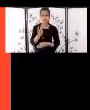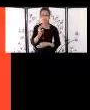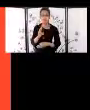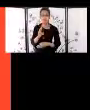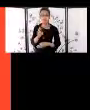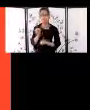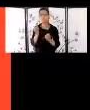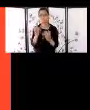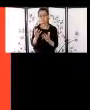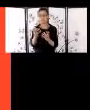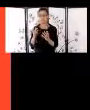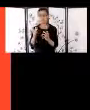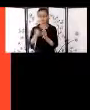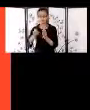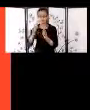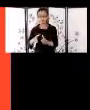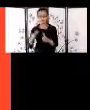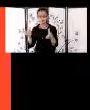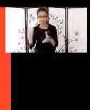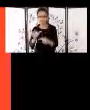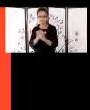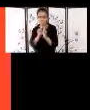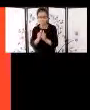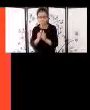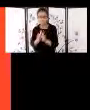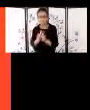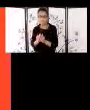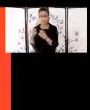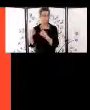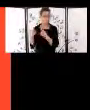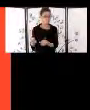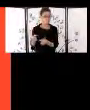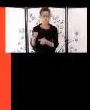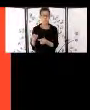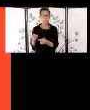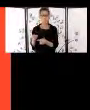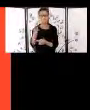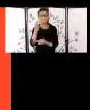have equal and shared ownership and accountability for the success and the completion of the